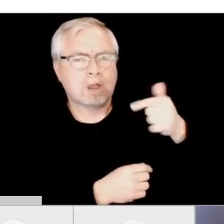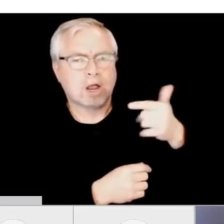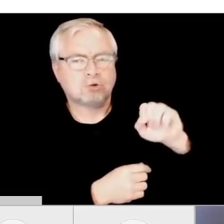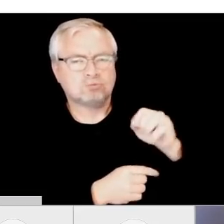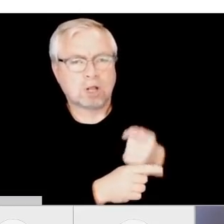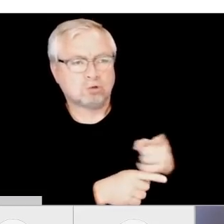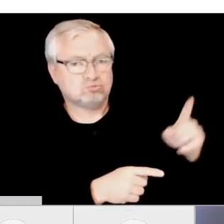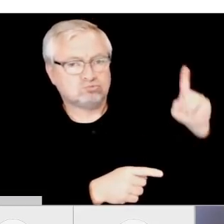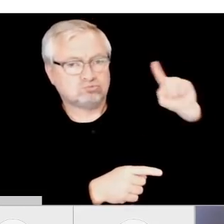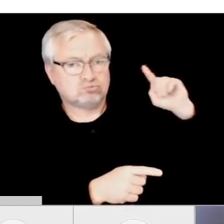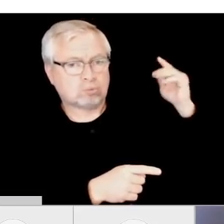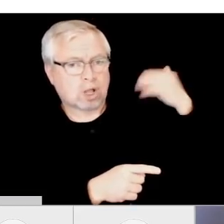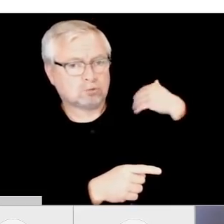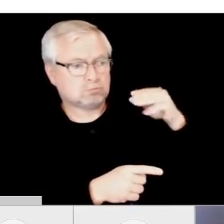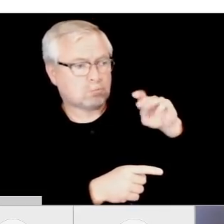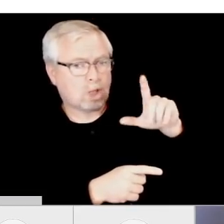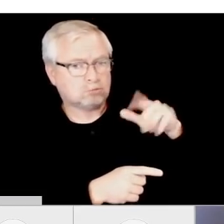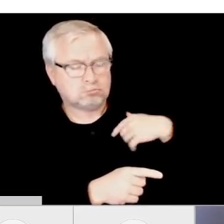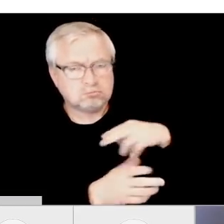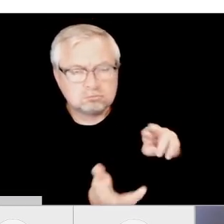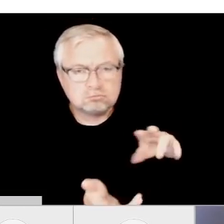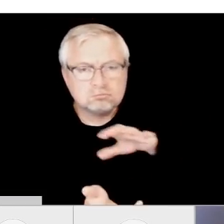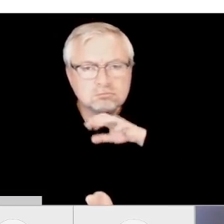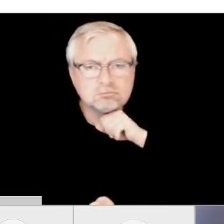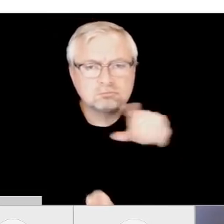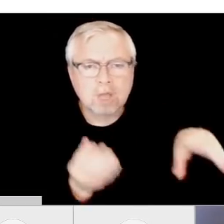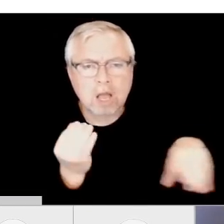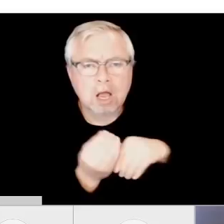Are there any other pages that are not being disclosed here?